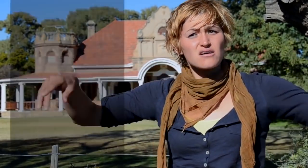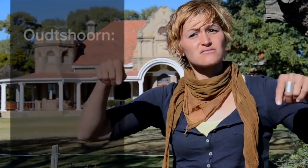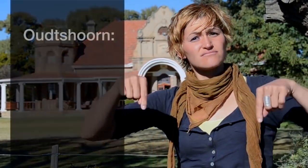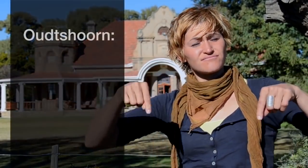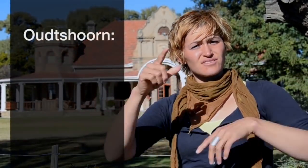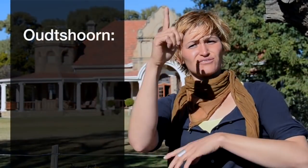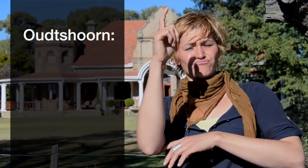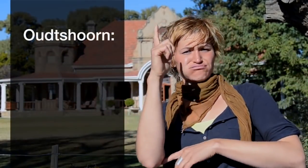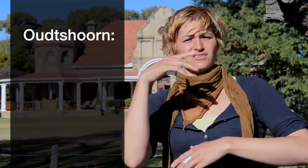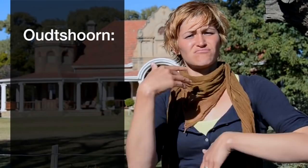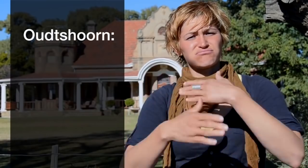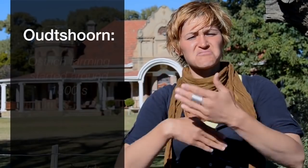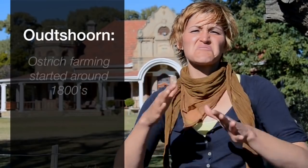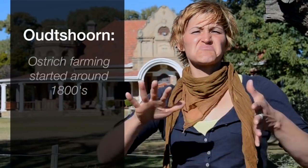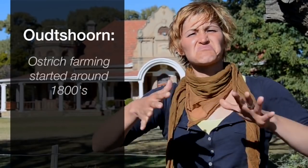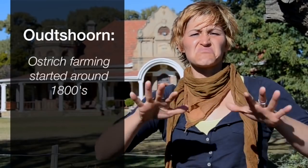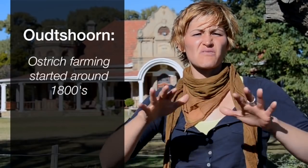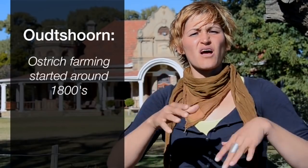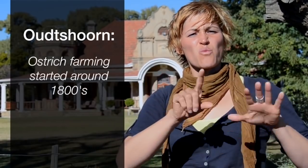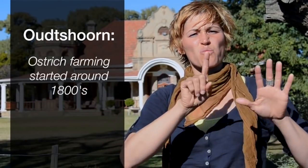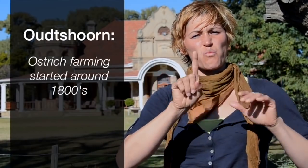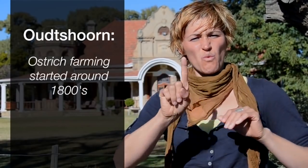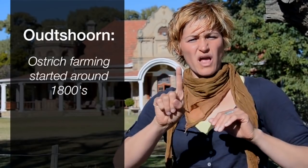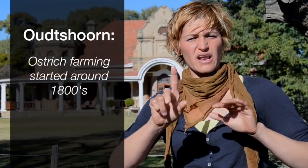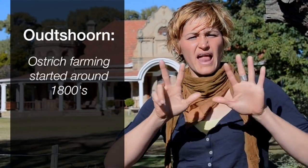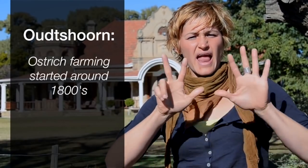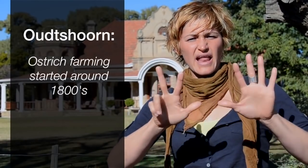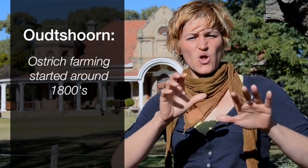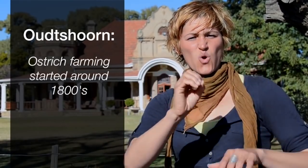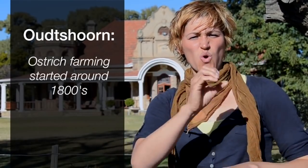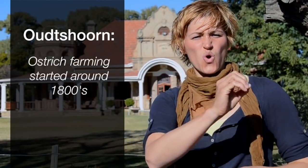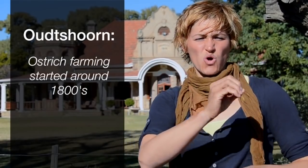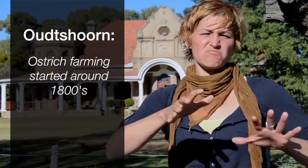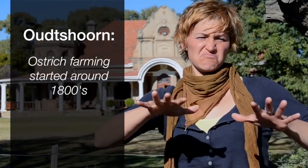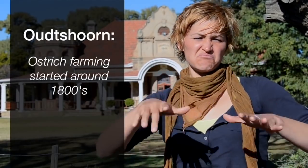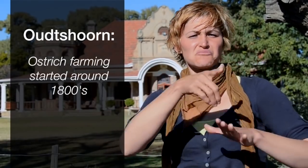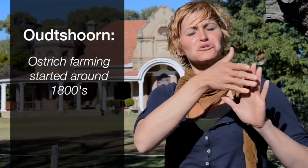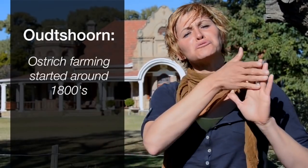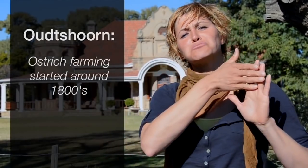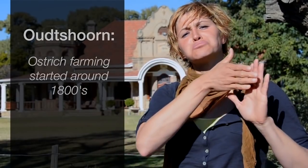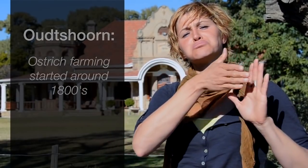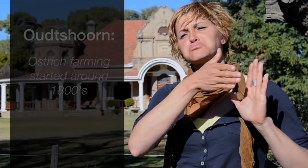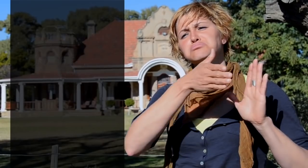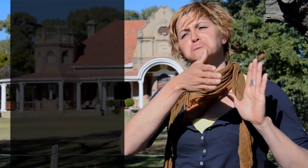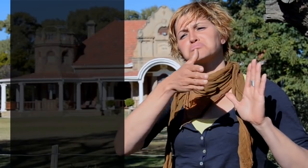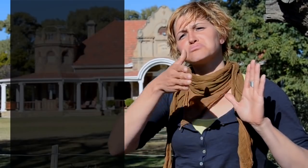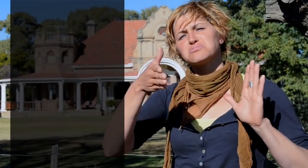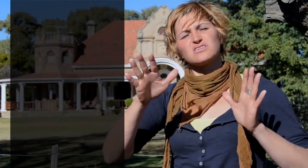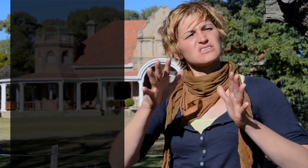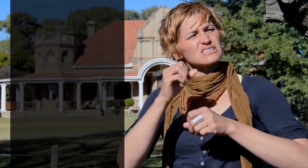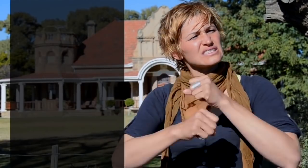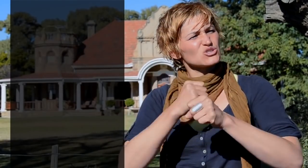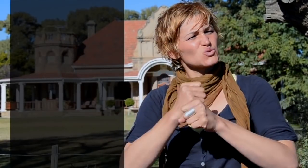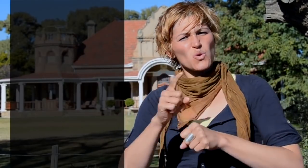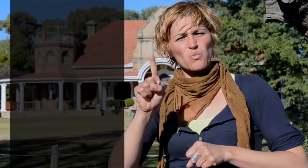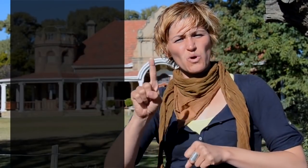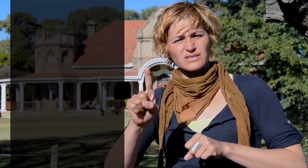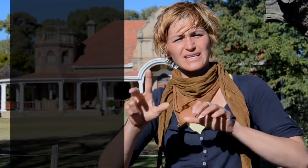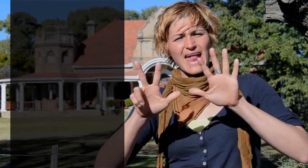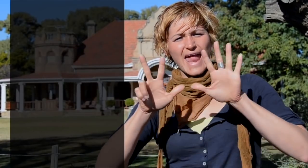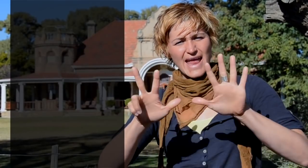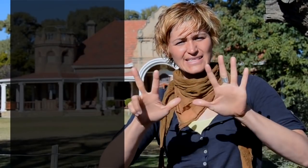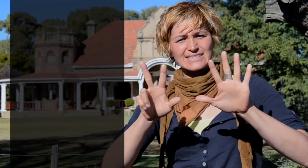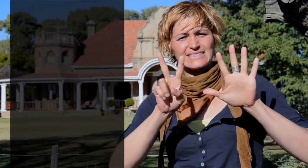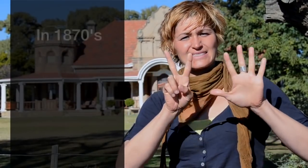The farming started in the 1800’s and then